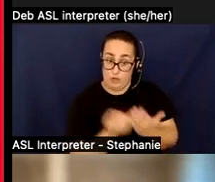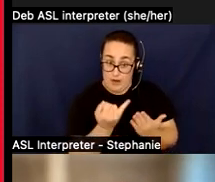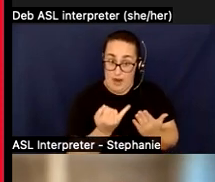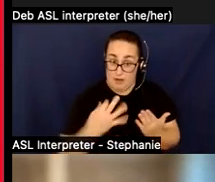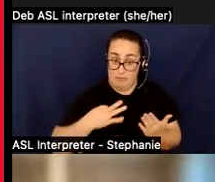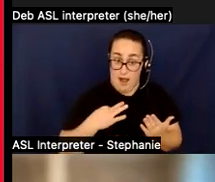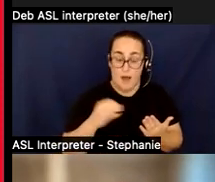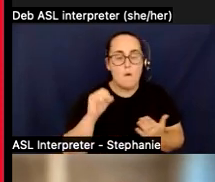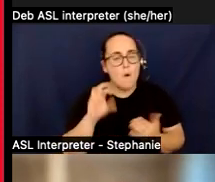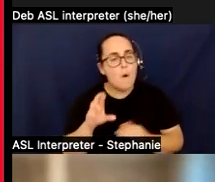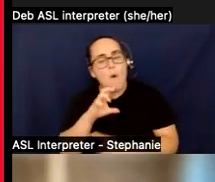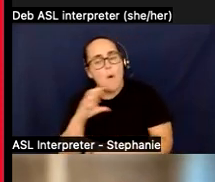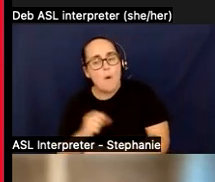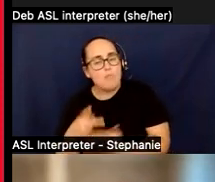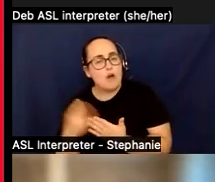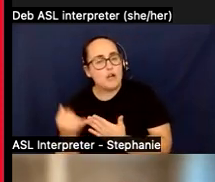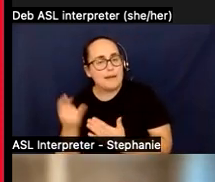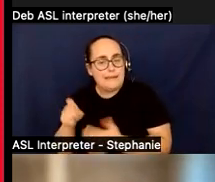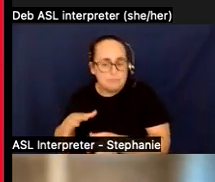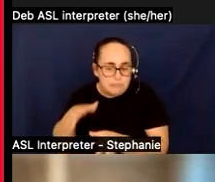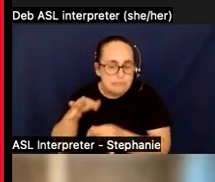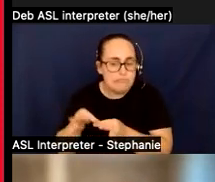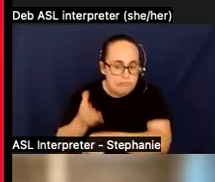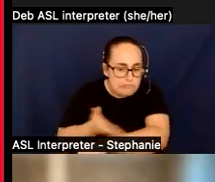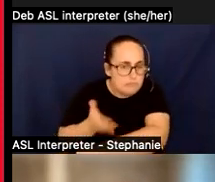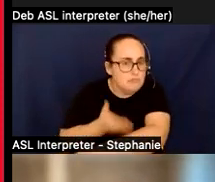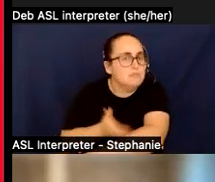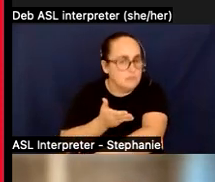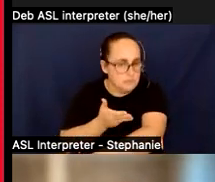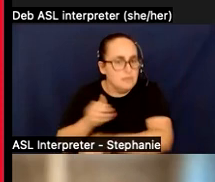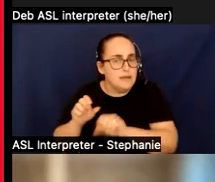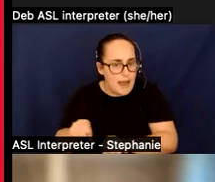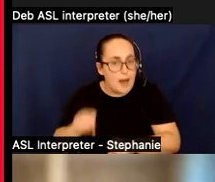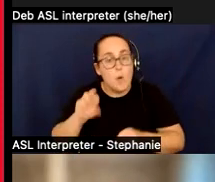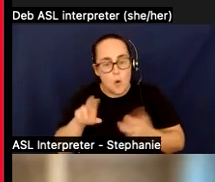really wants to maintain them or to a second phase of an existing project.